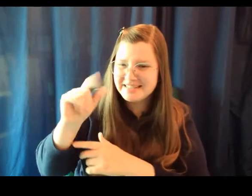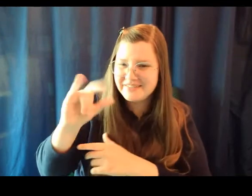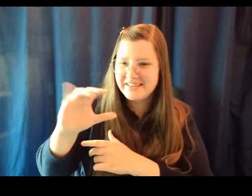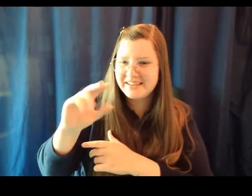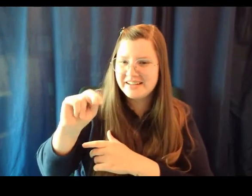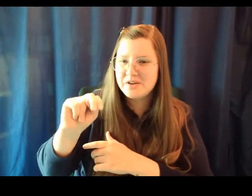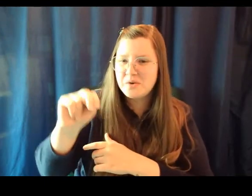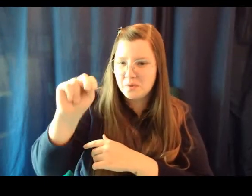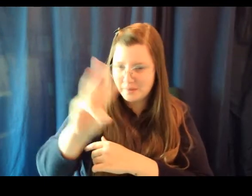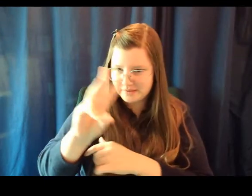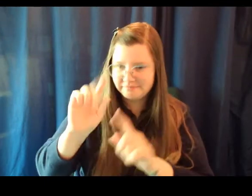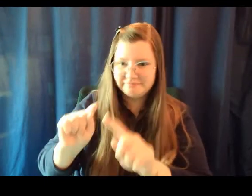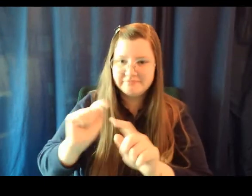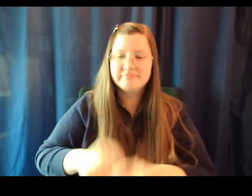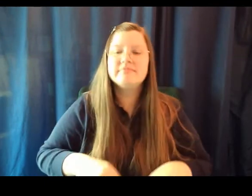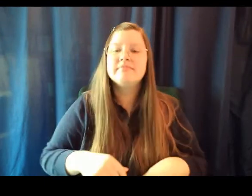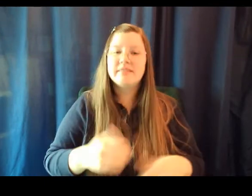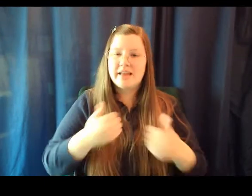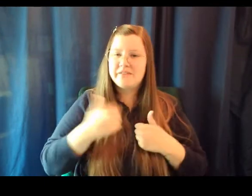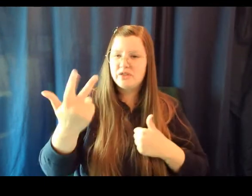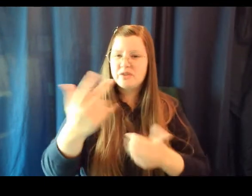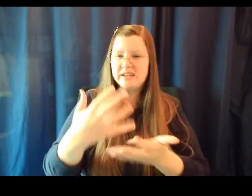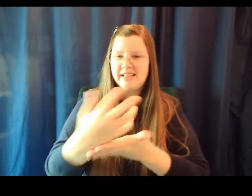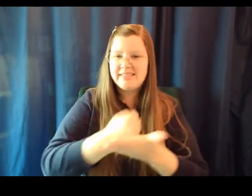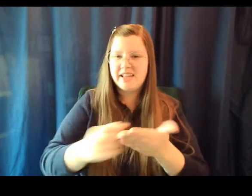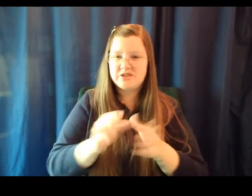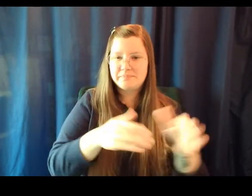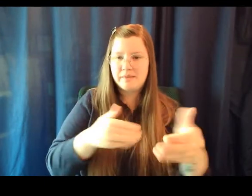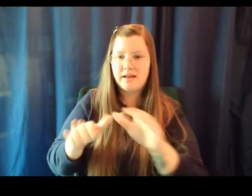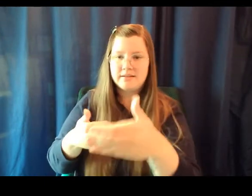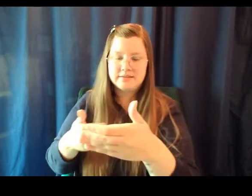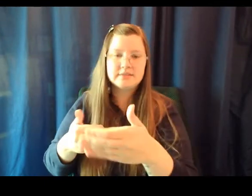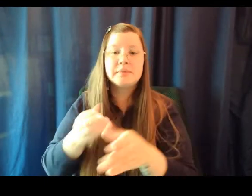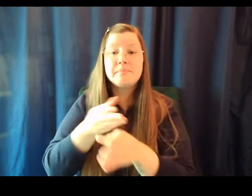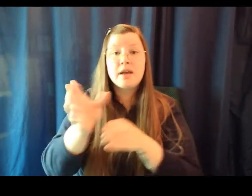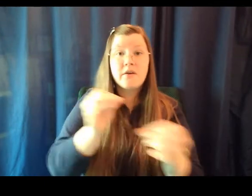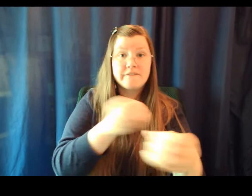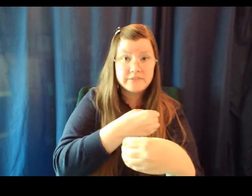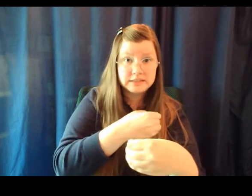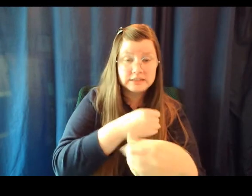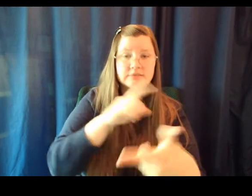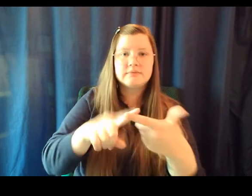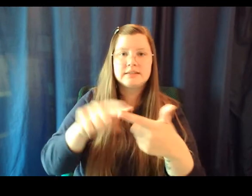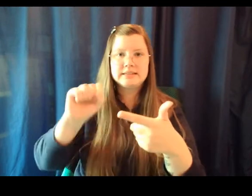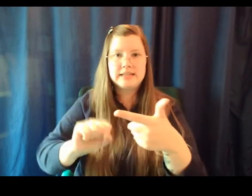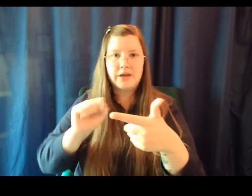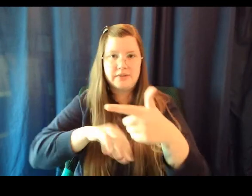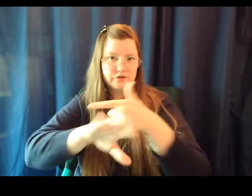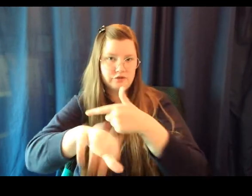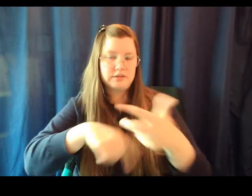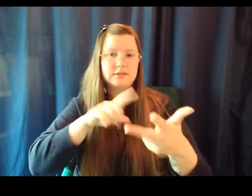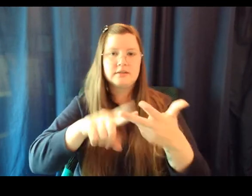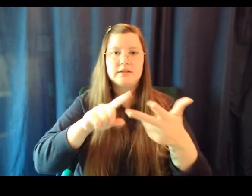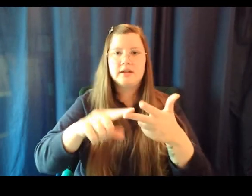The main office The south entrance The wall across from the ASB office